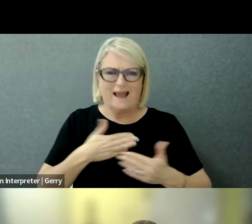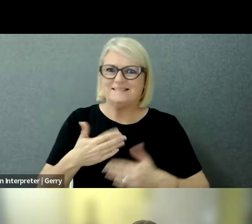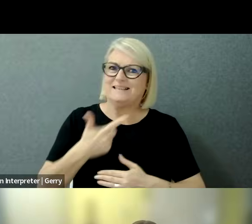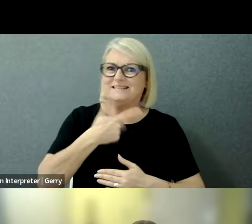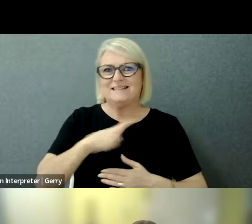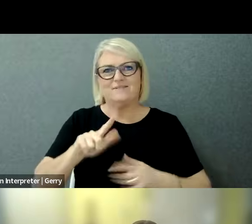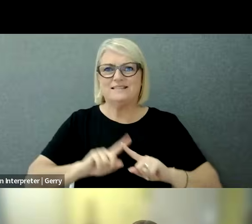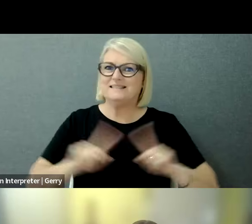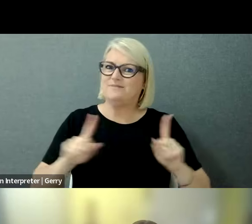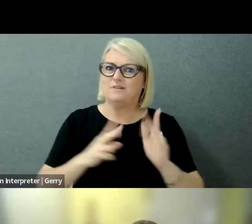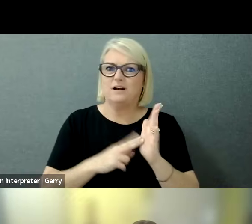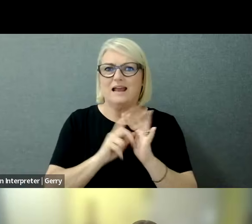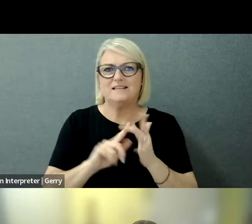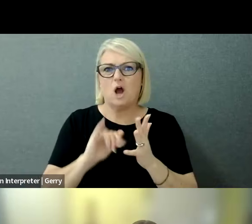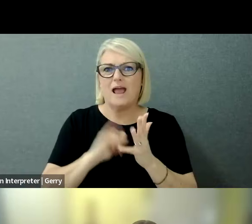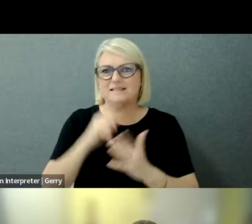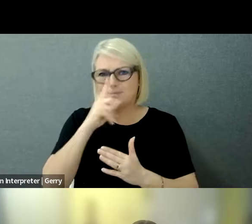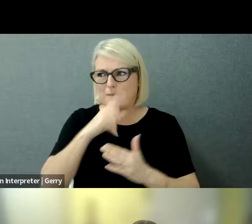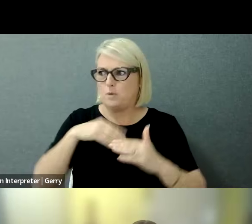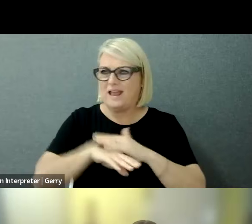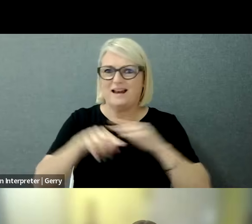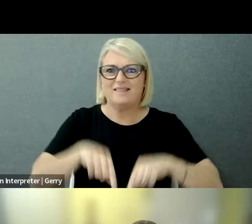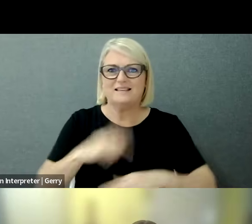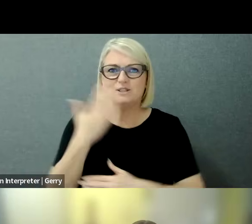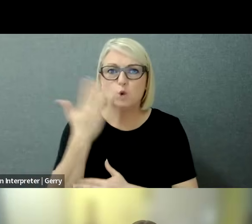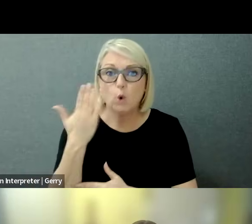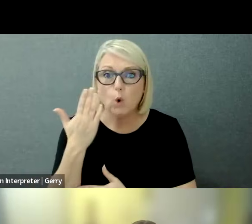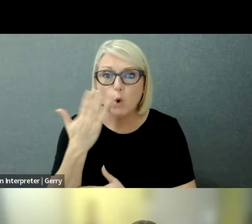that's really challenging. But then you'd hear the NDIS providers say, well, hang on a second,